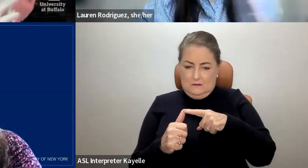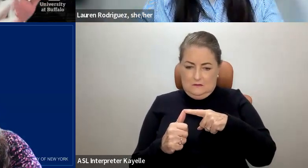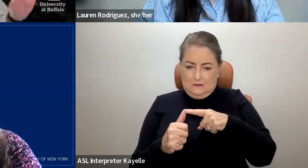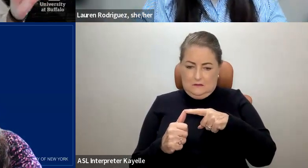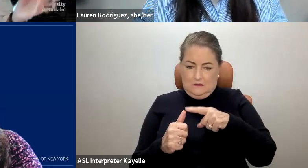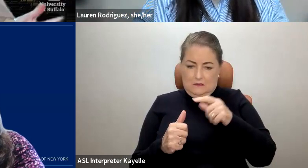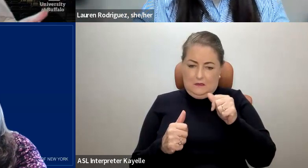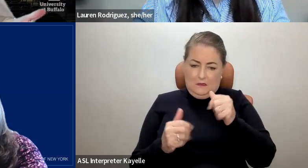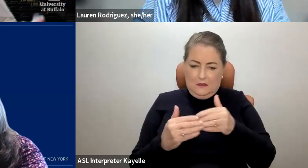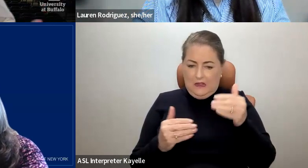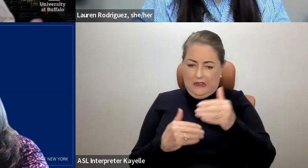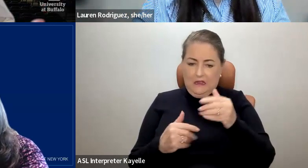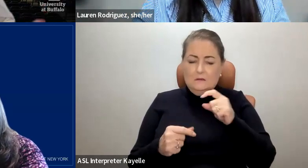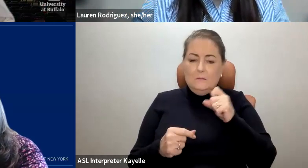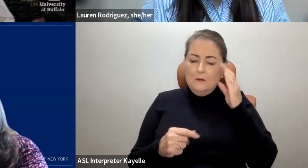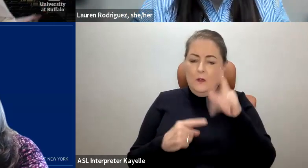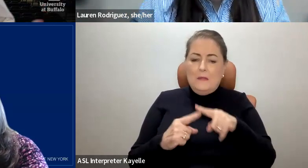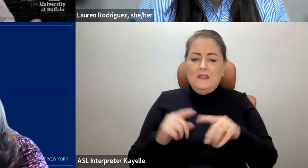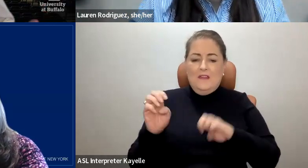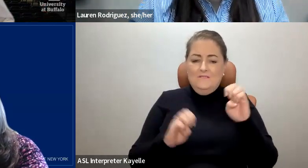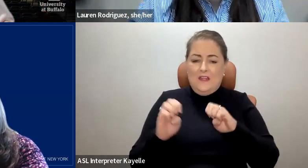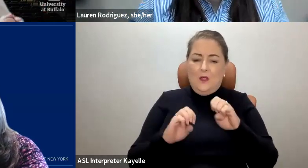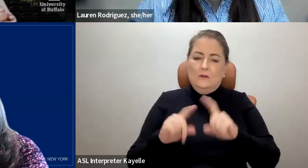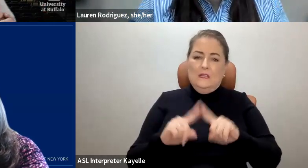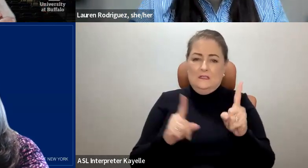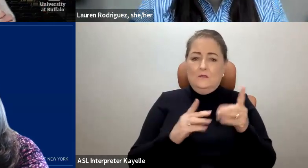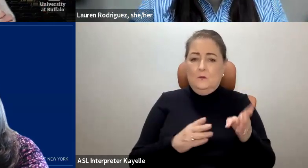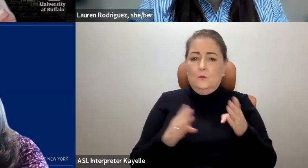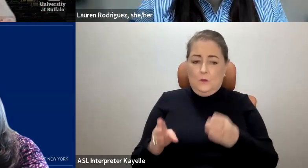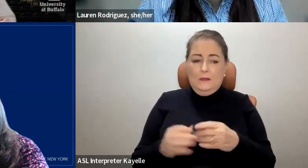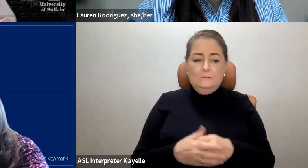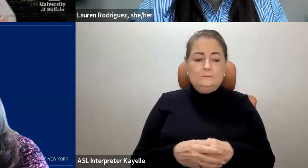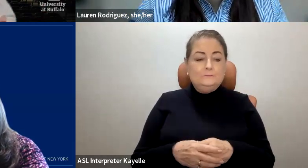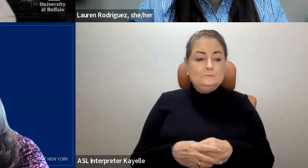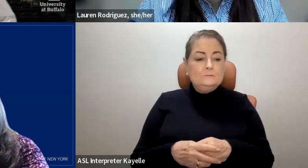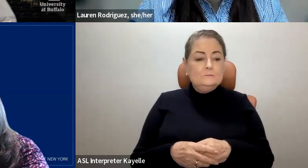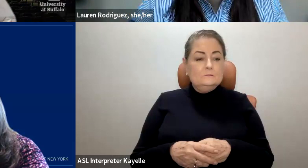doing these evaluations in a different way. One of the things